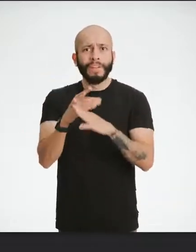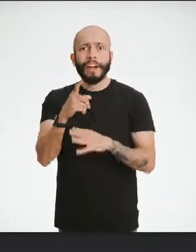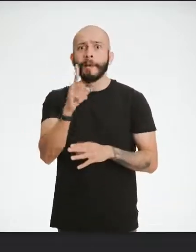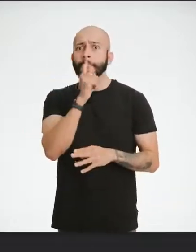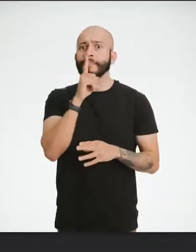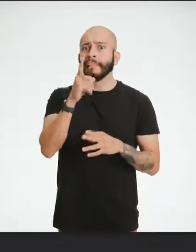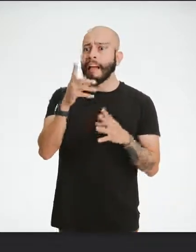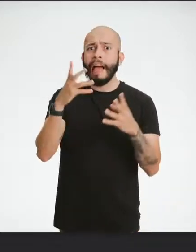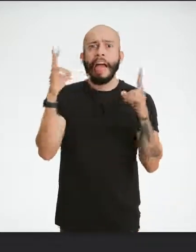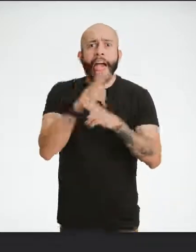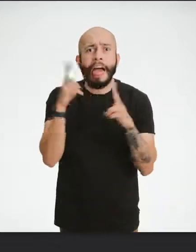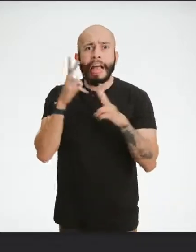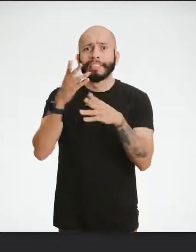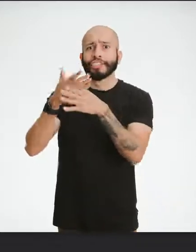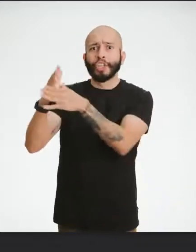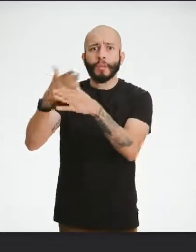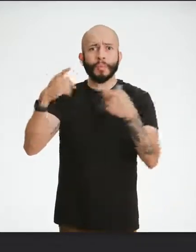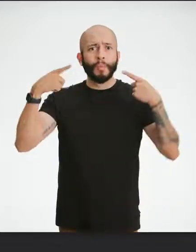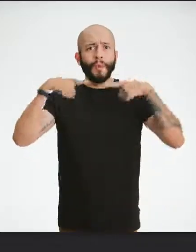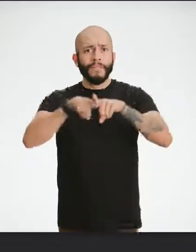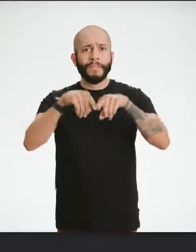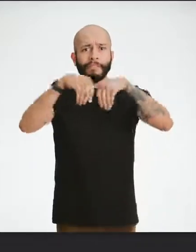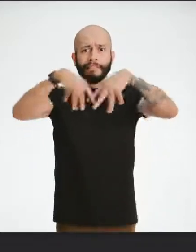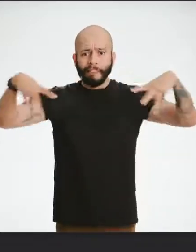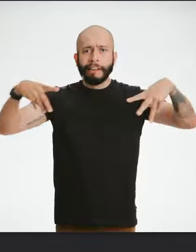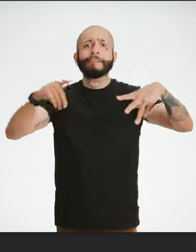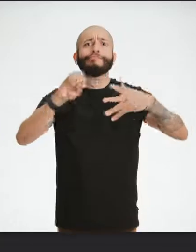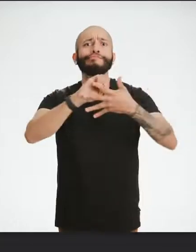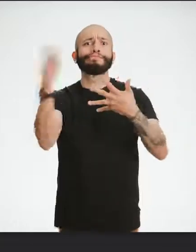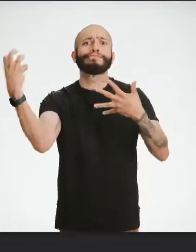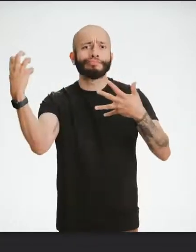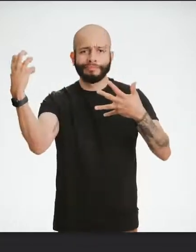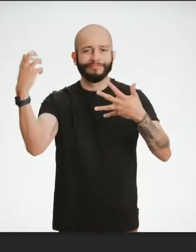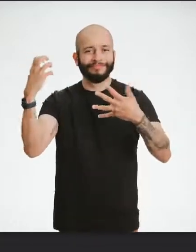Swift prevents you from accidentally sharing that state between parallel threads, defining